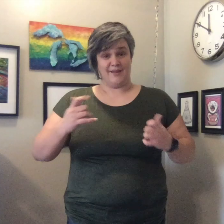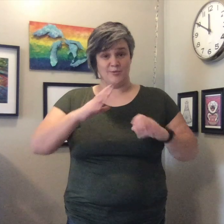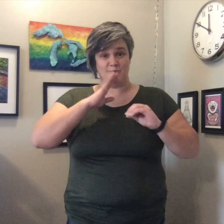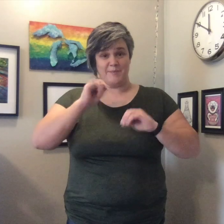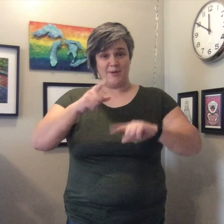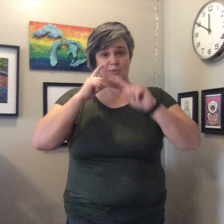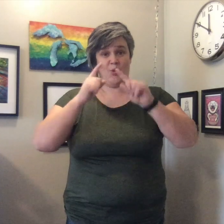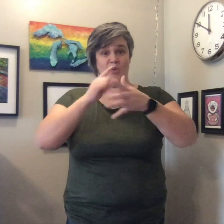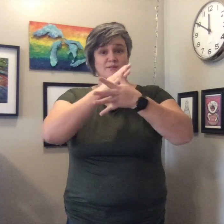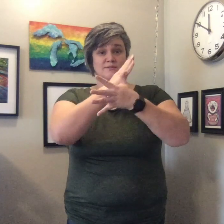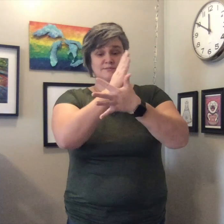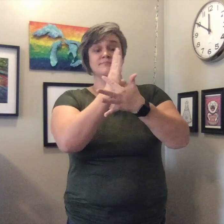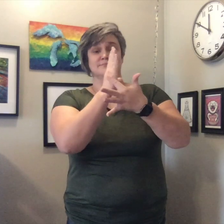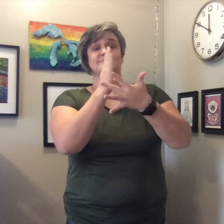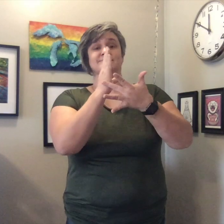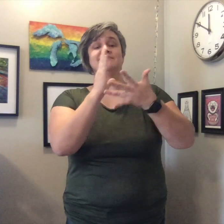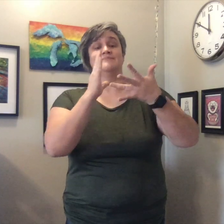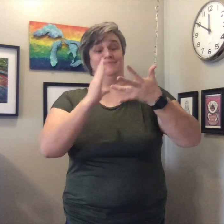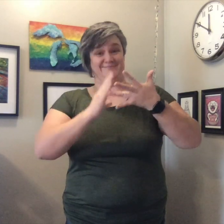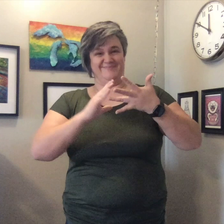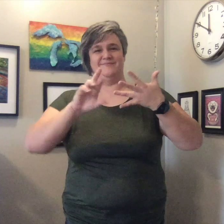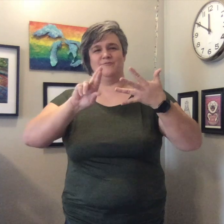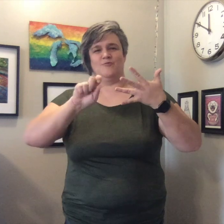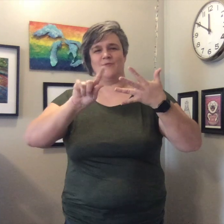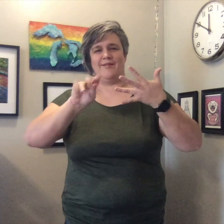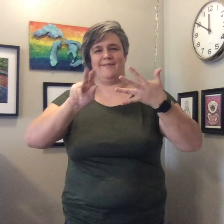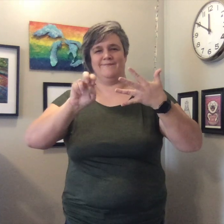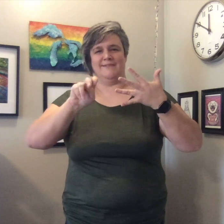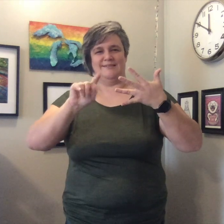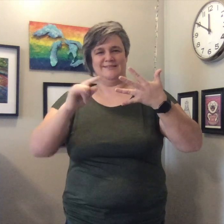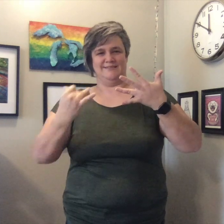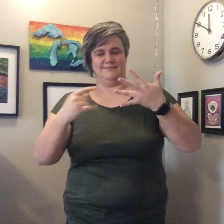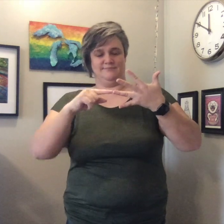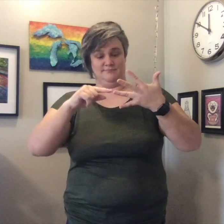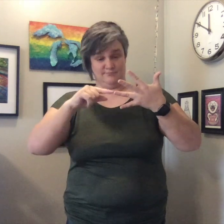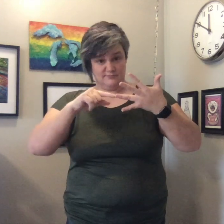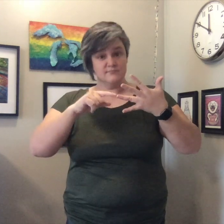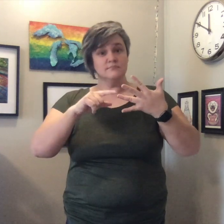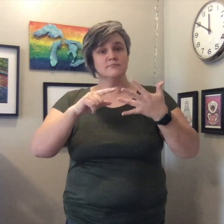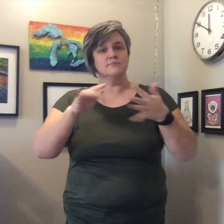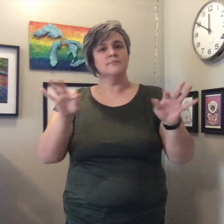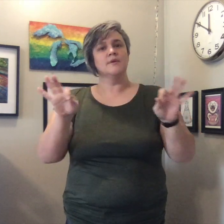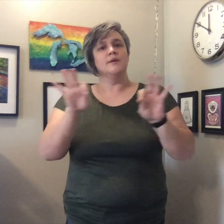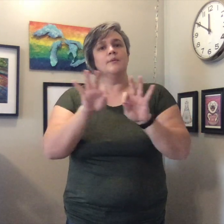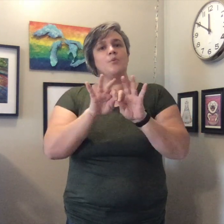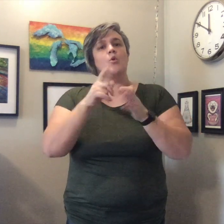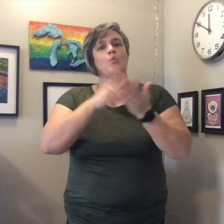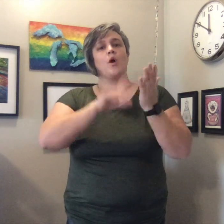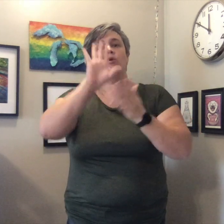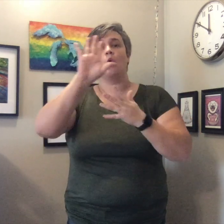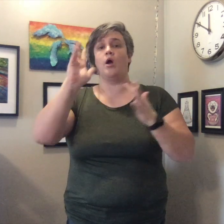Today we're going to talk about the 4th principle of a SMART goal, which is to be relevant. In order to be relevant,